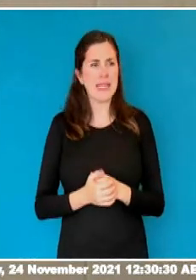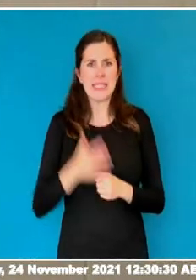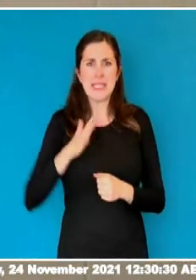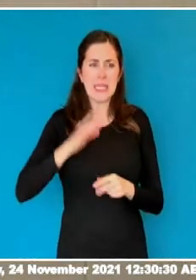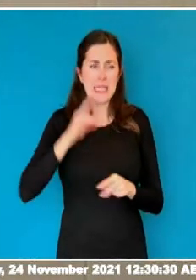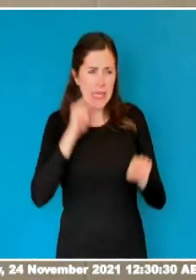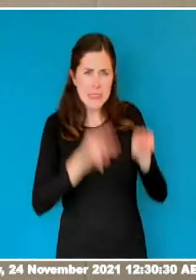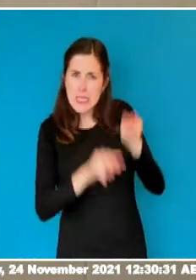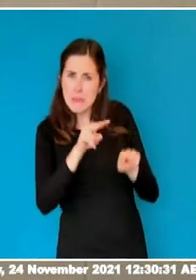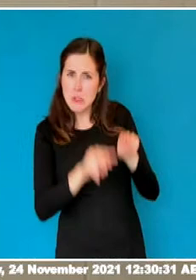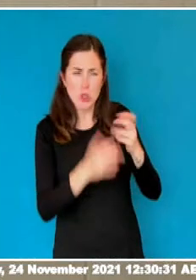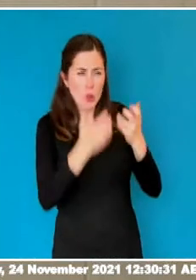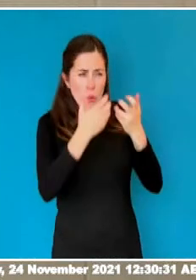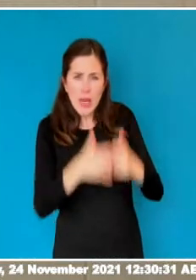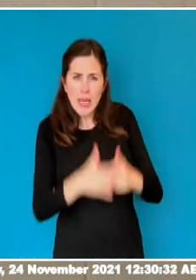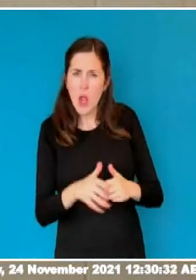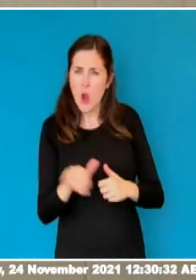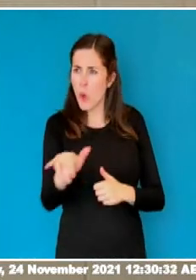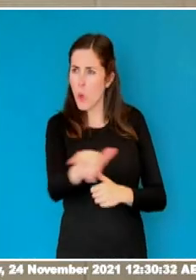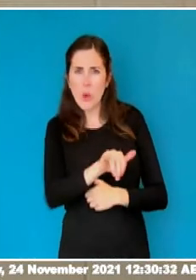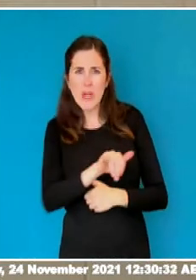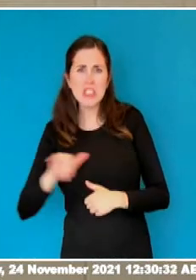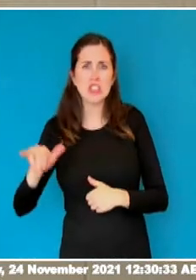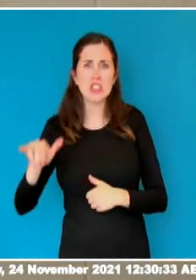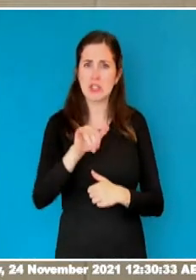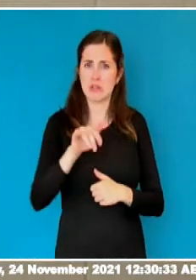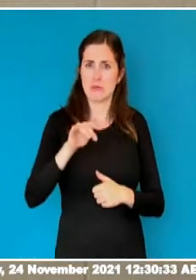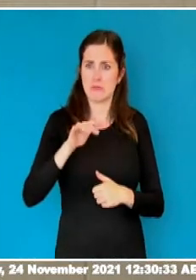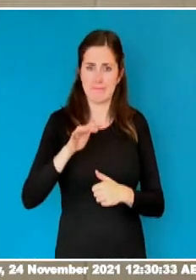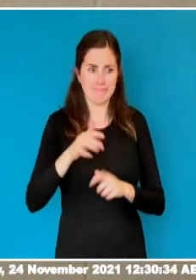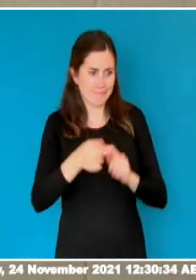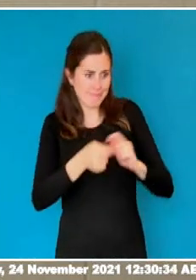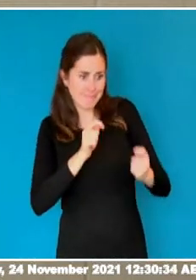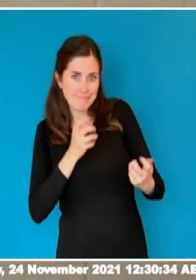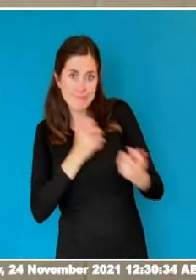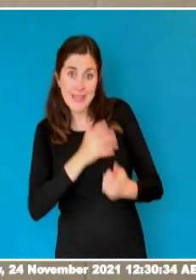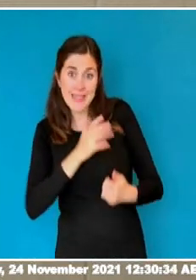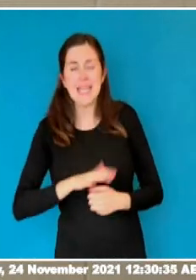are required, yes, the workplace supports team manages that.